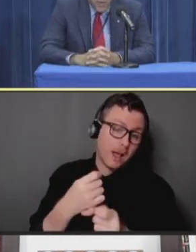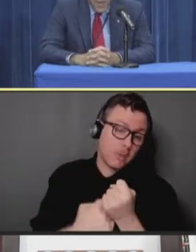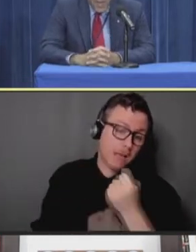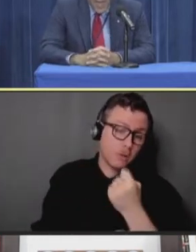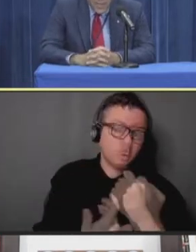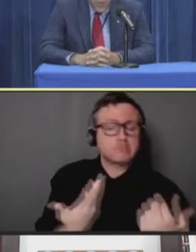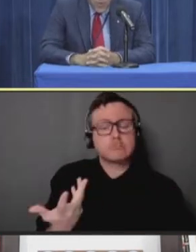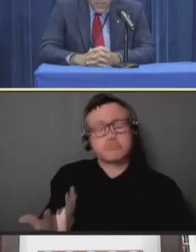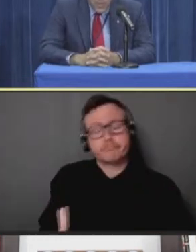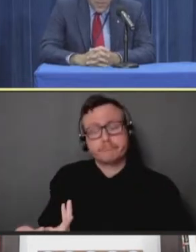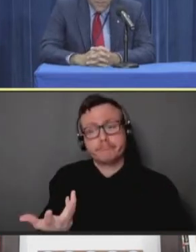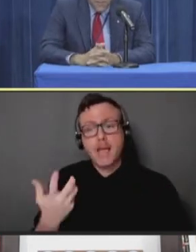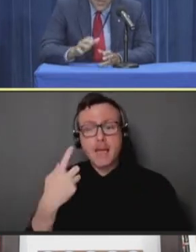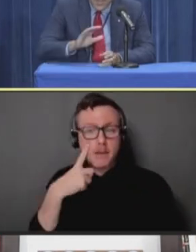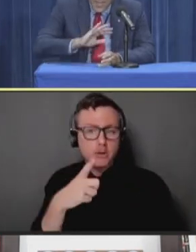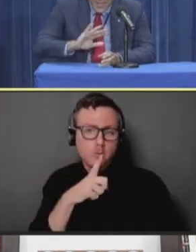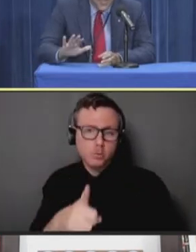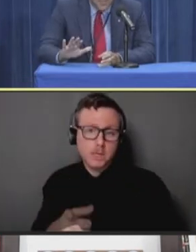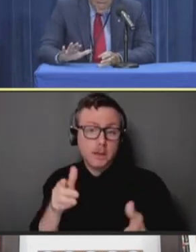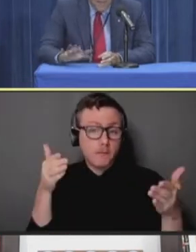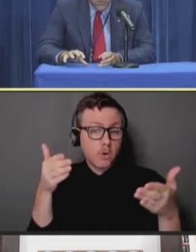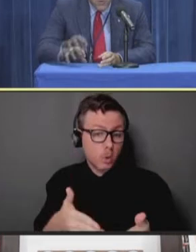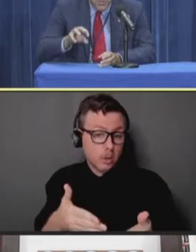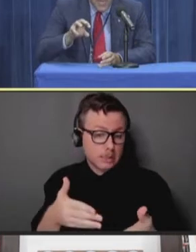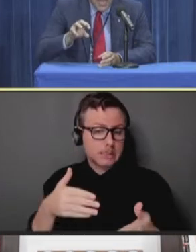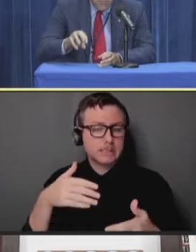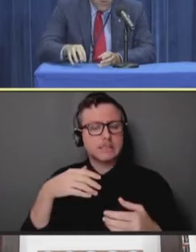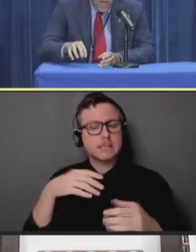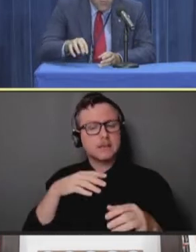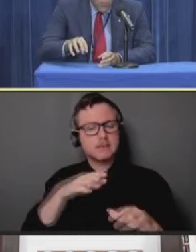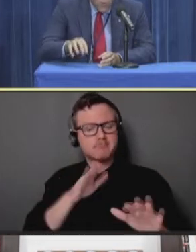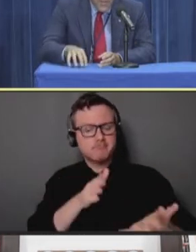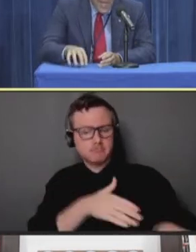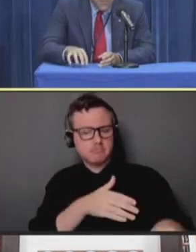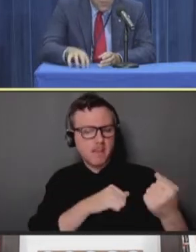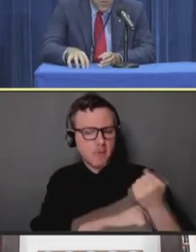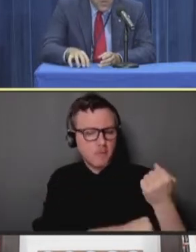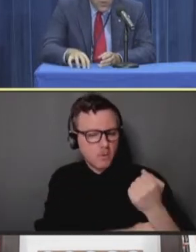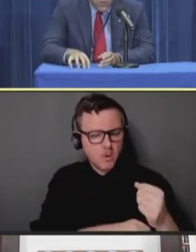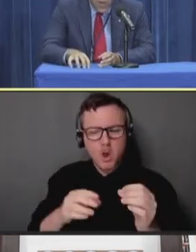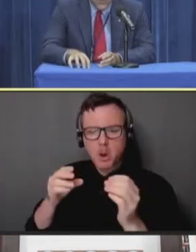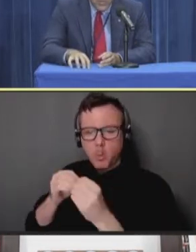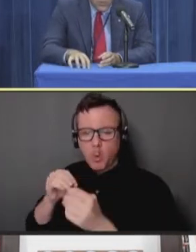But I think we really need to focus less on the platform's and more on what kind of immunity we're trying to induce.